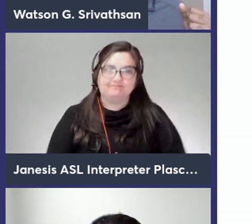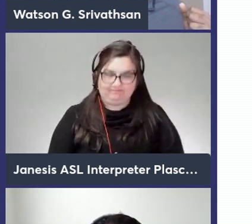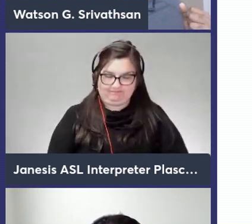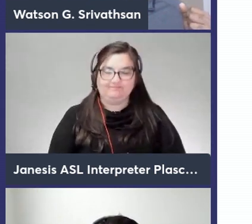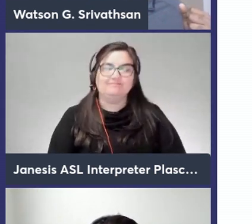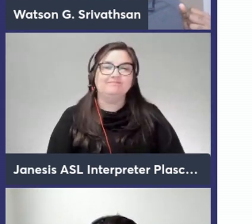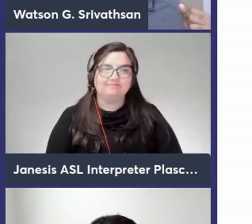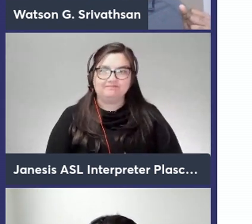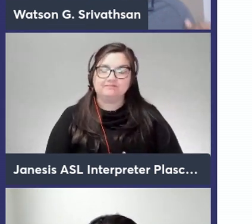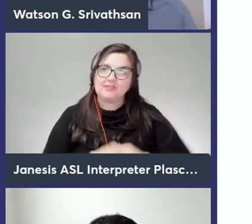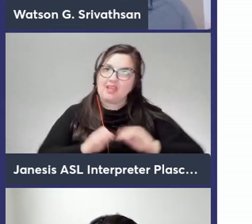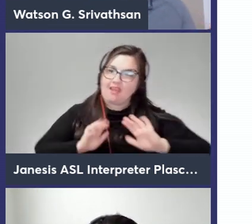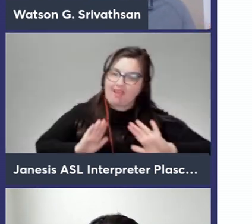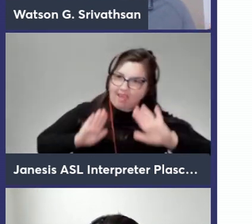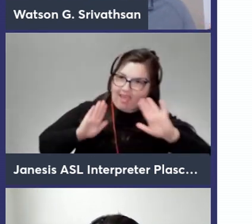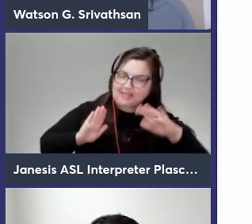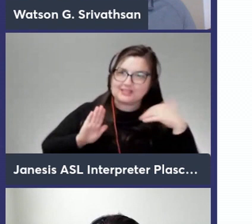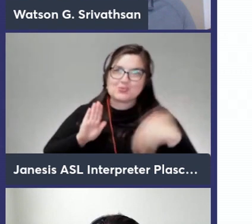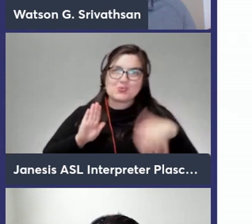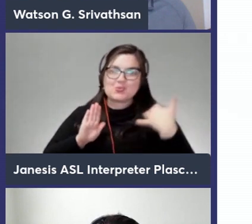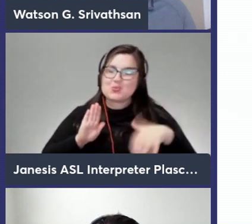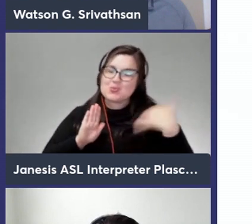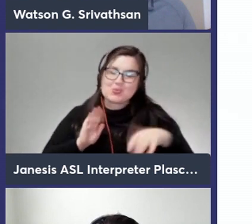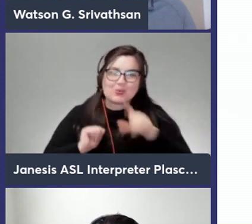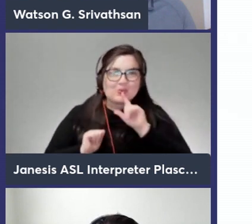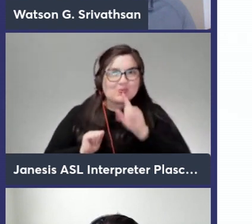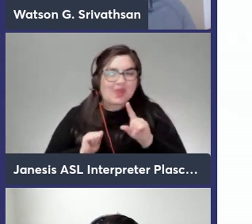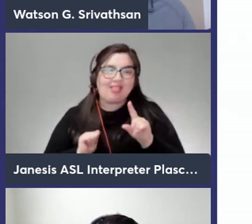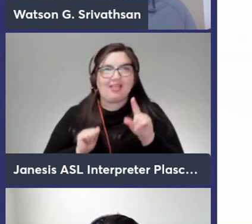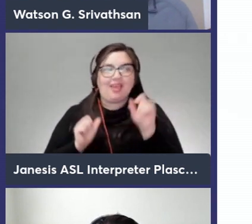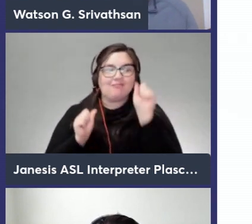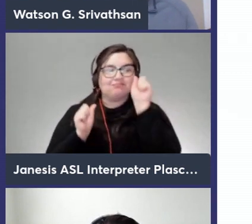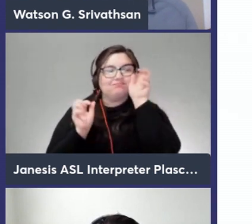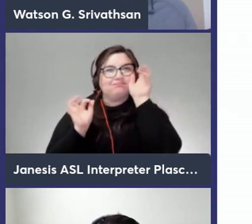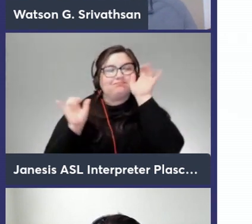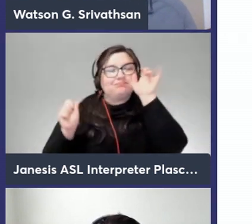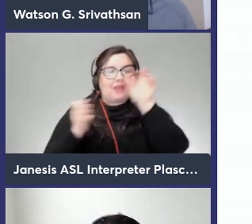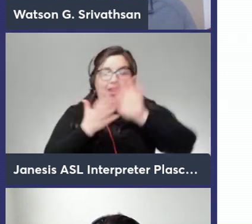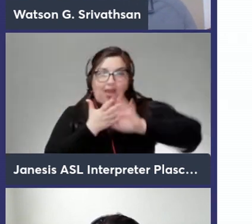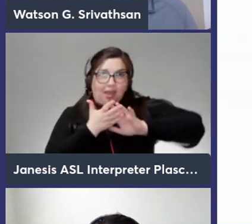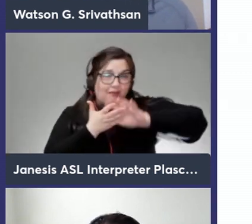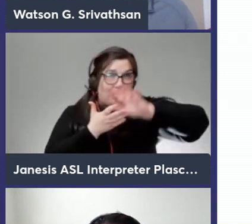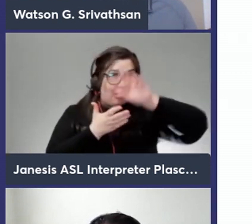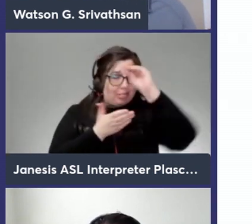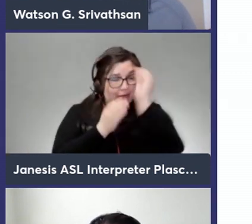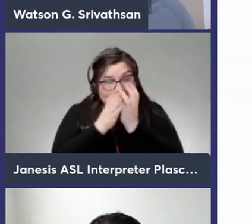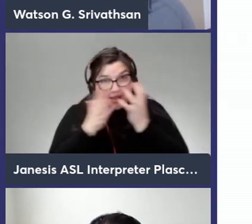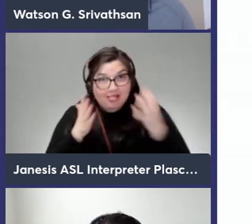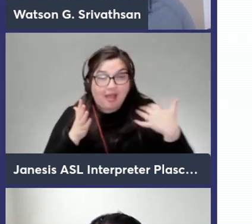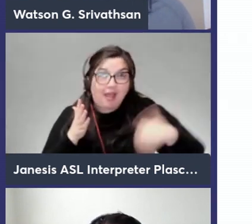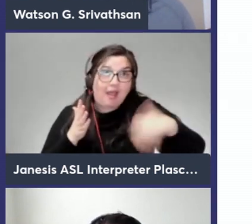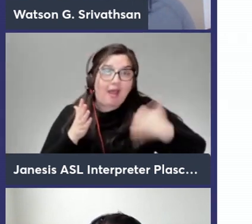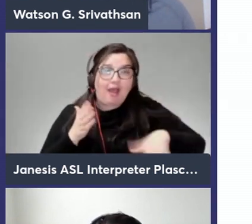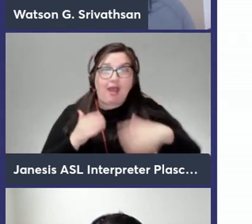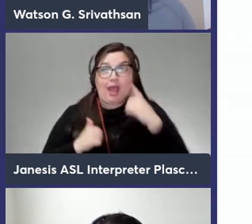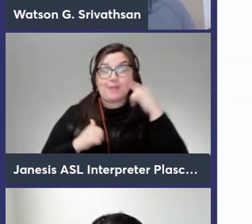Excellent. Well, this has been really, really illuminating. I think I've learned a lot, and I hope our audience has as well.